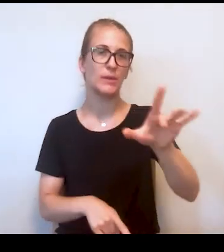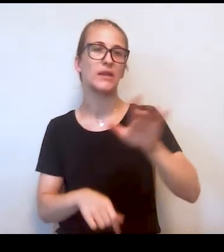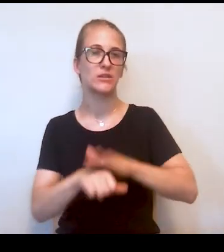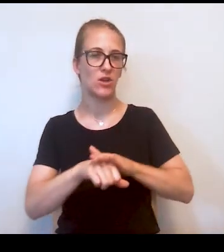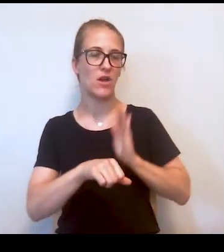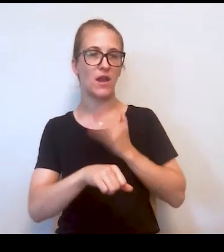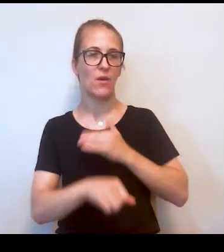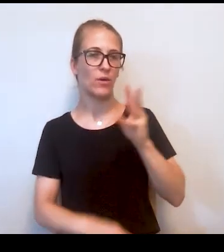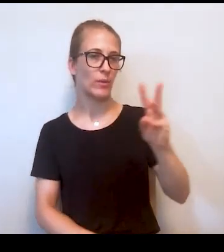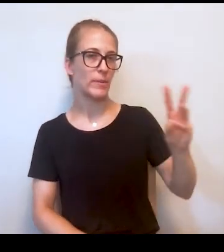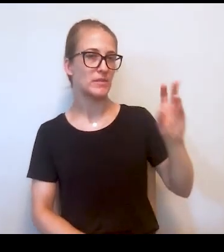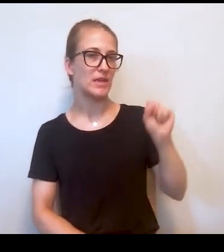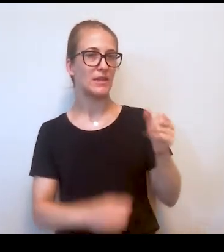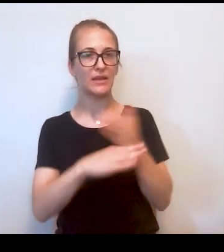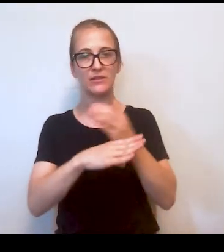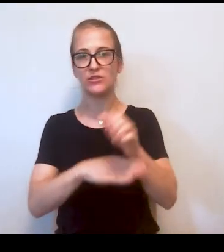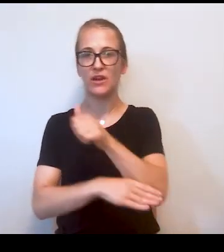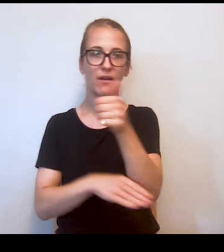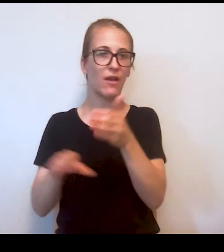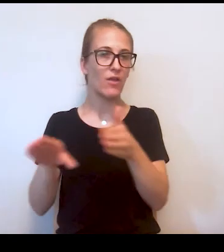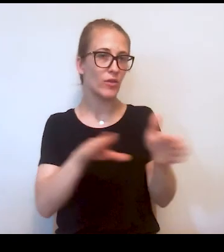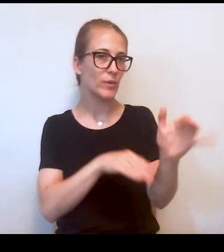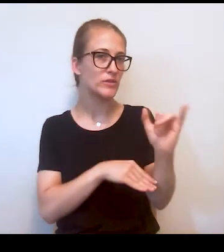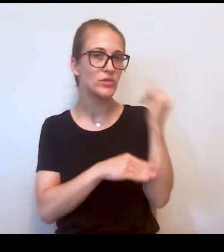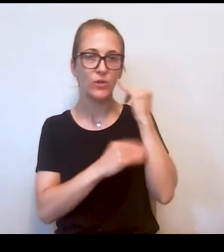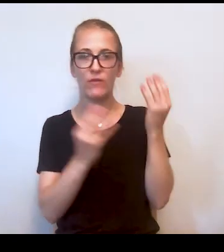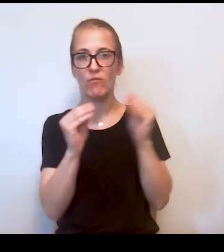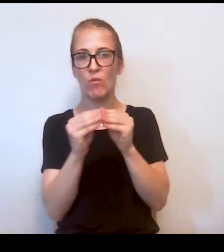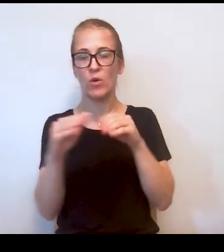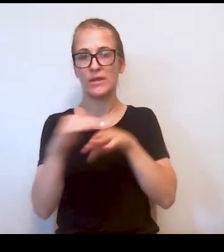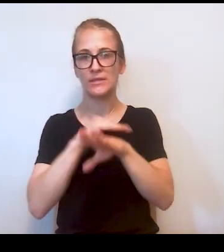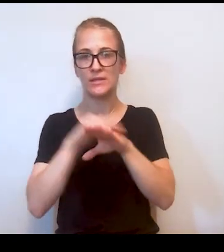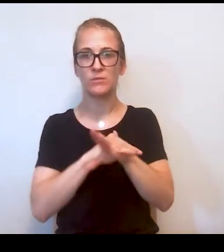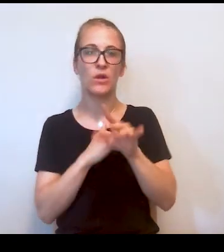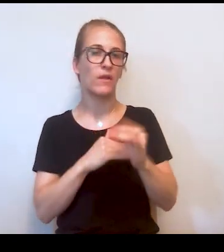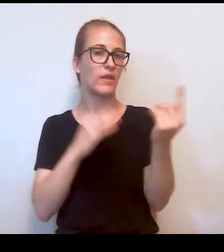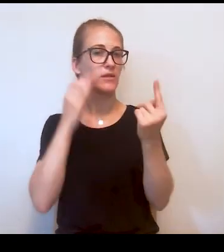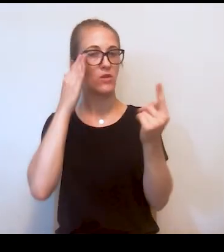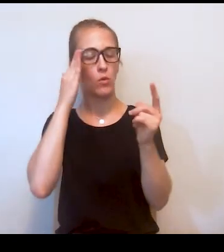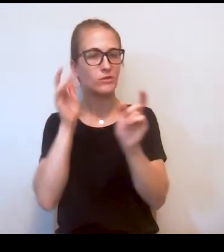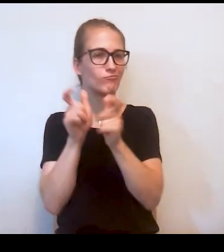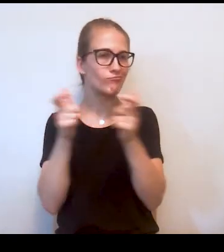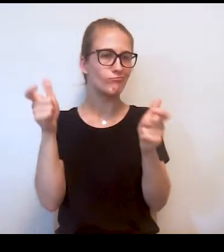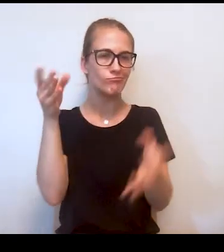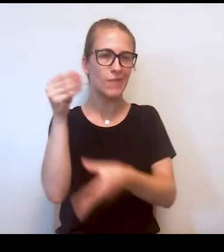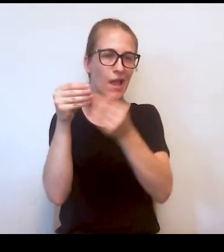We've got academic papers that we wrote. We've got presentations we've given.